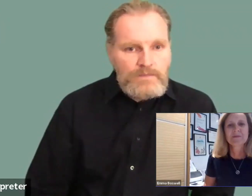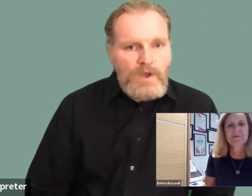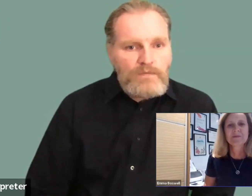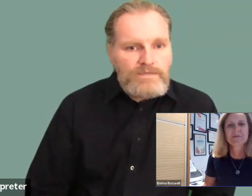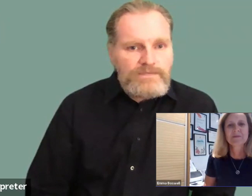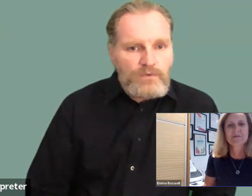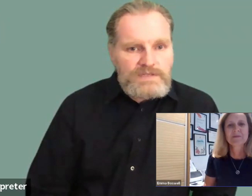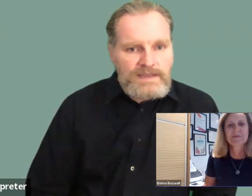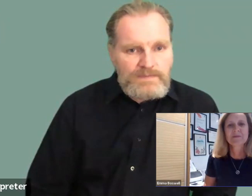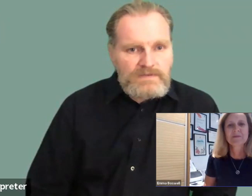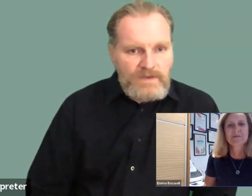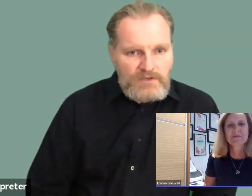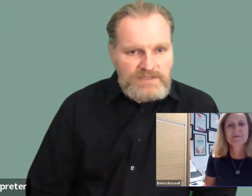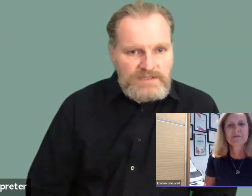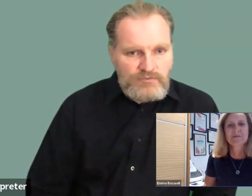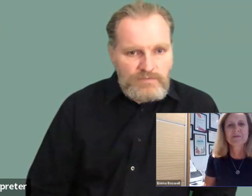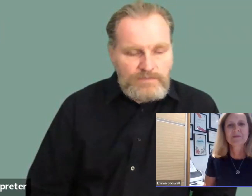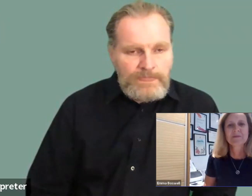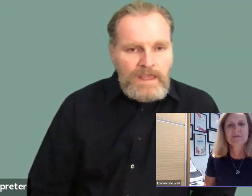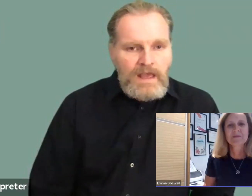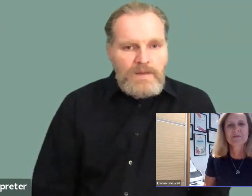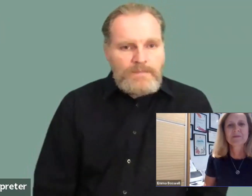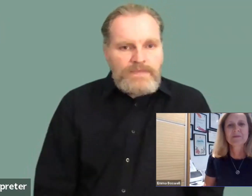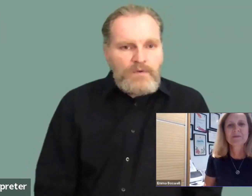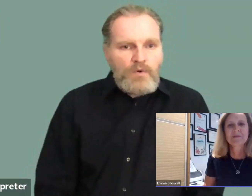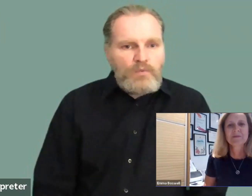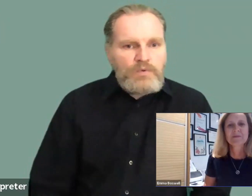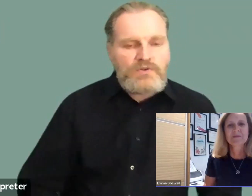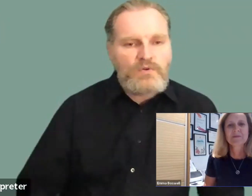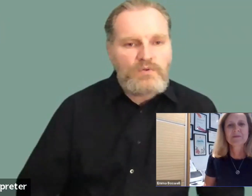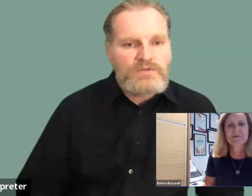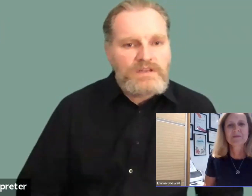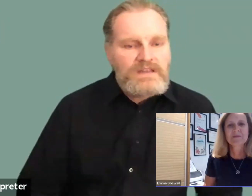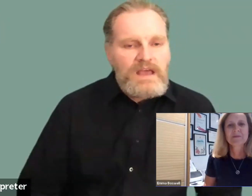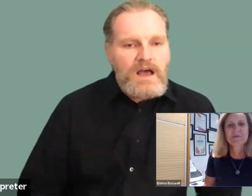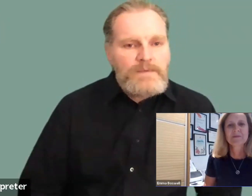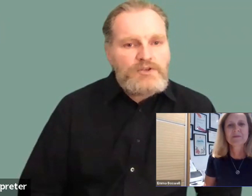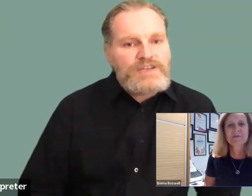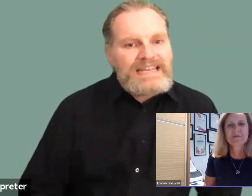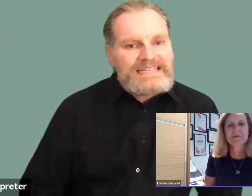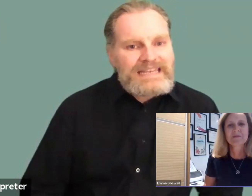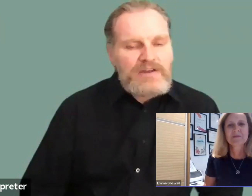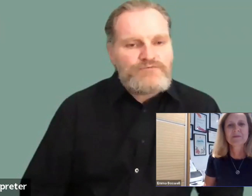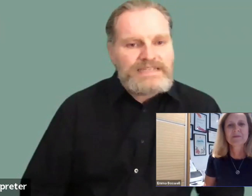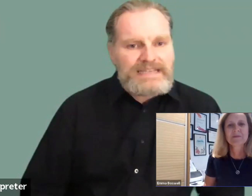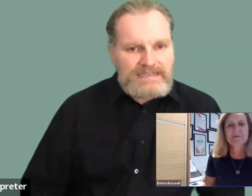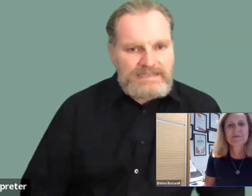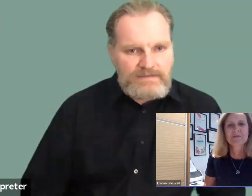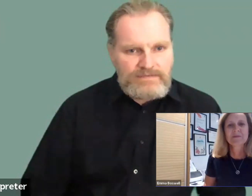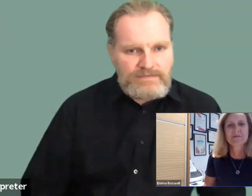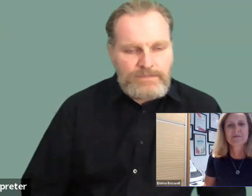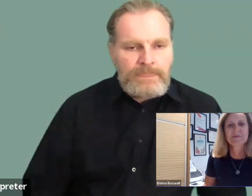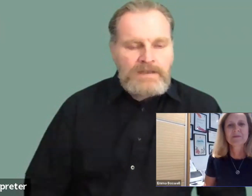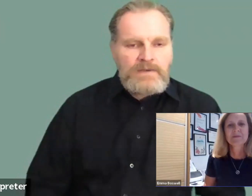Now, of the four types of Usher syndrome, they're all what's called genetic recessive. Now,